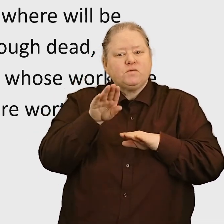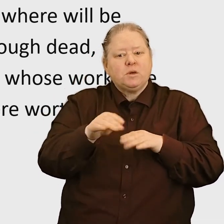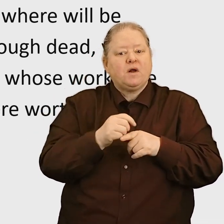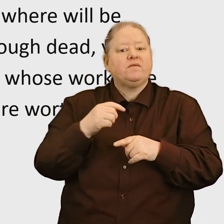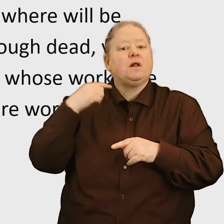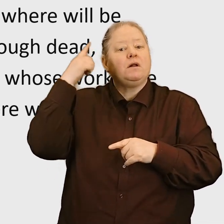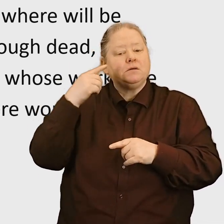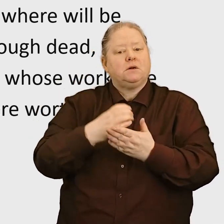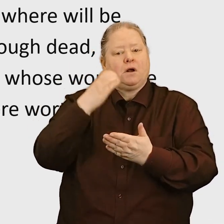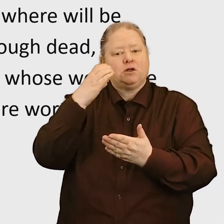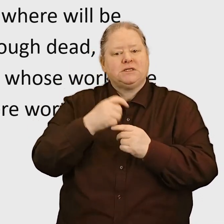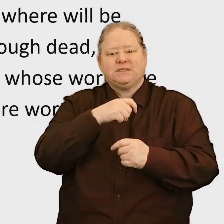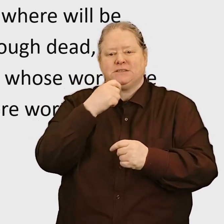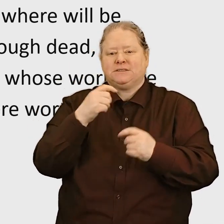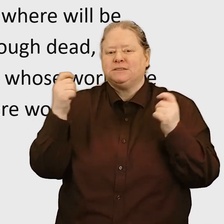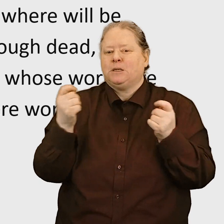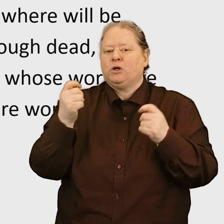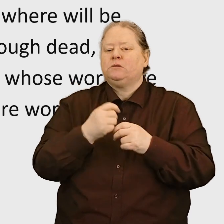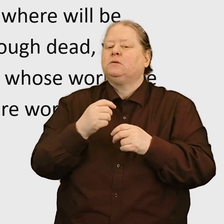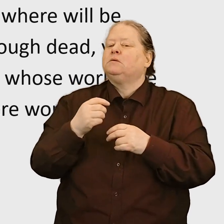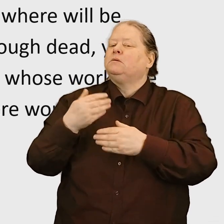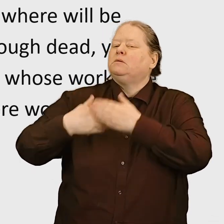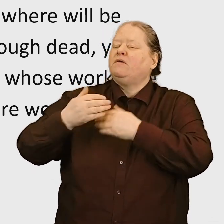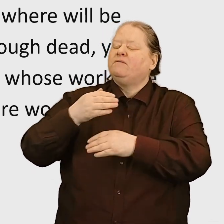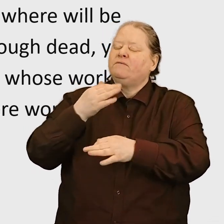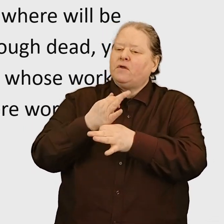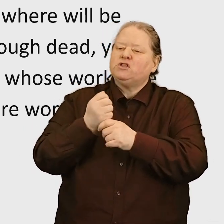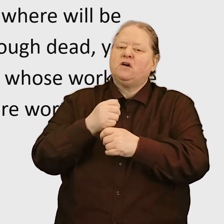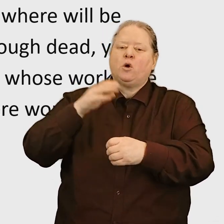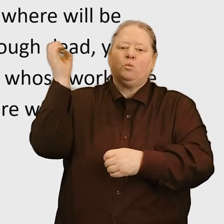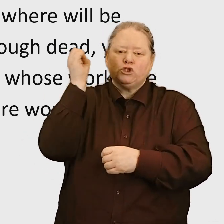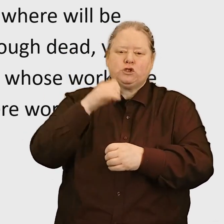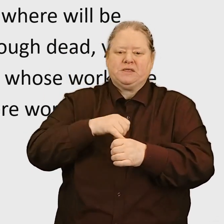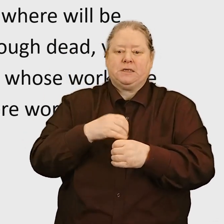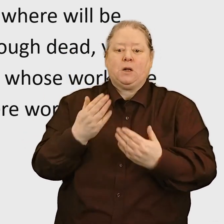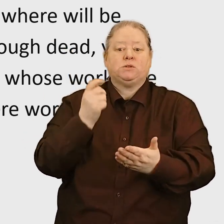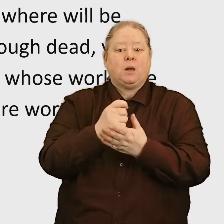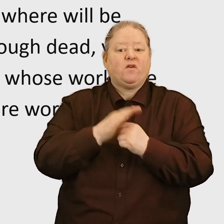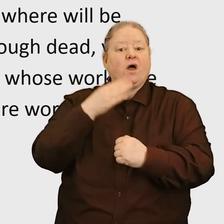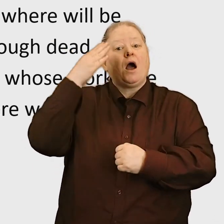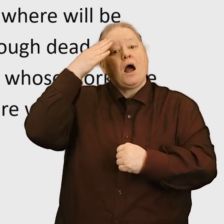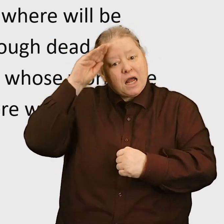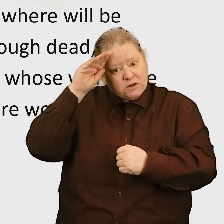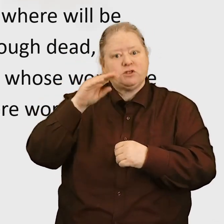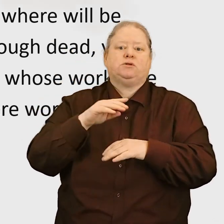College, who he says celebrate the noble fathers of British medicine, and it's now time for the Irish College to celebrate the key leaders of Irish medicine.